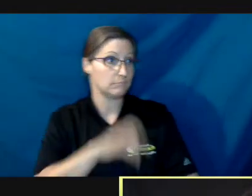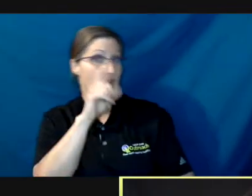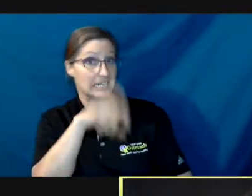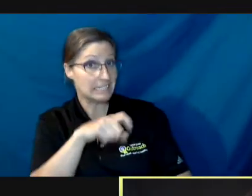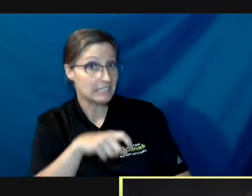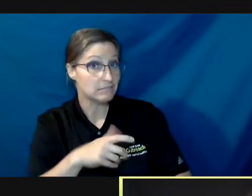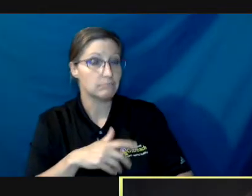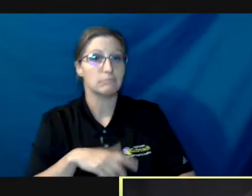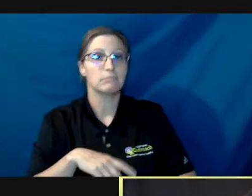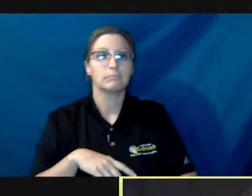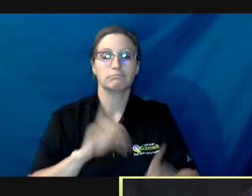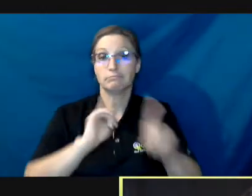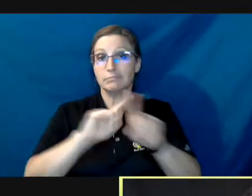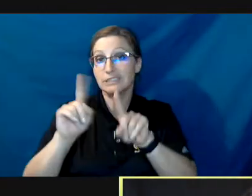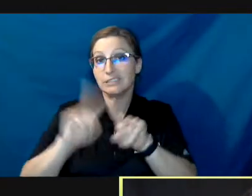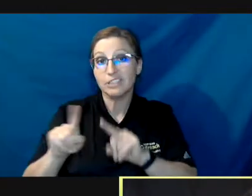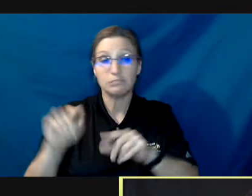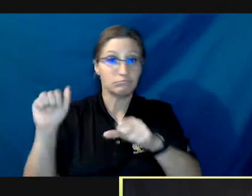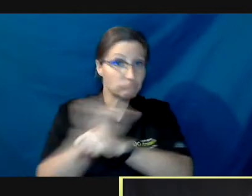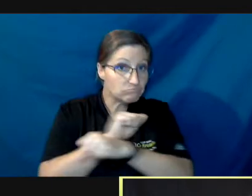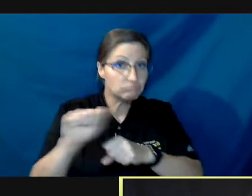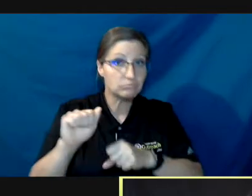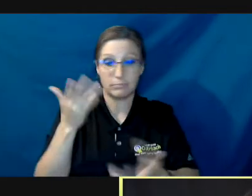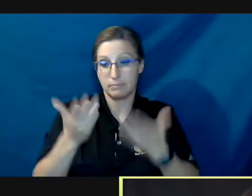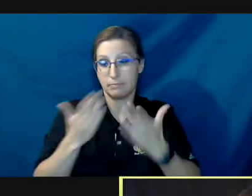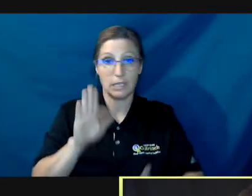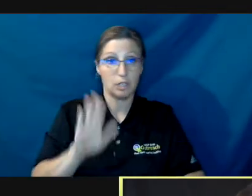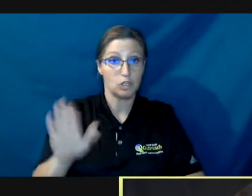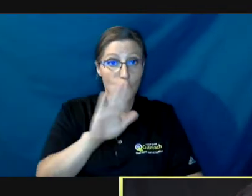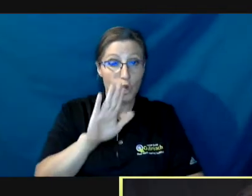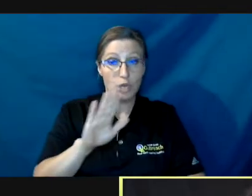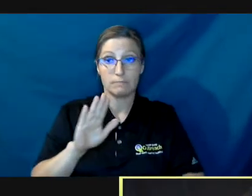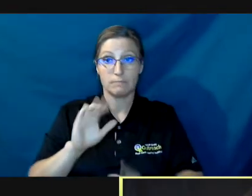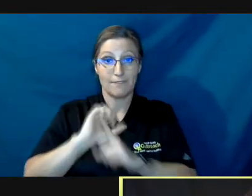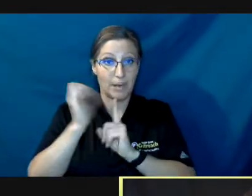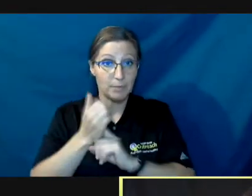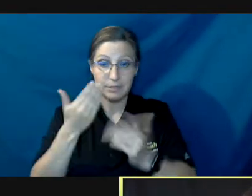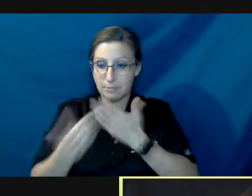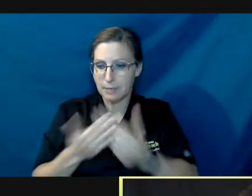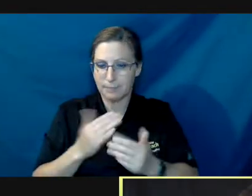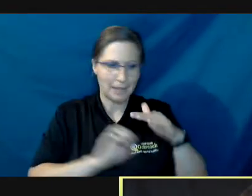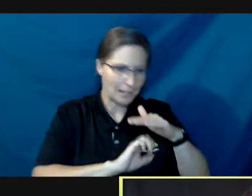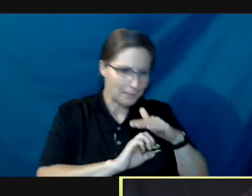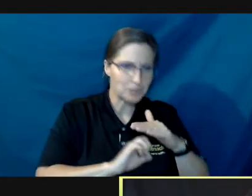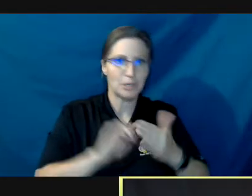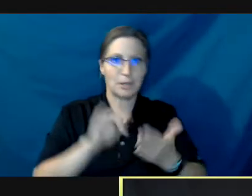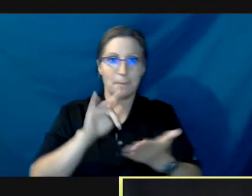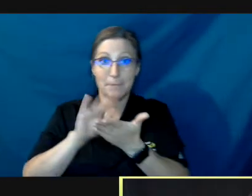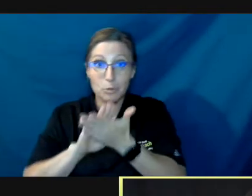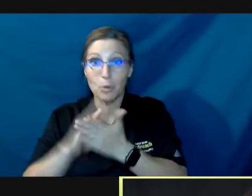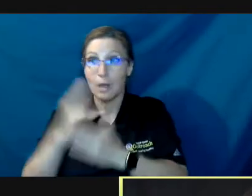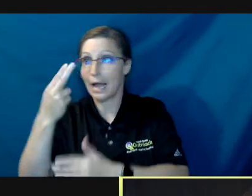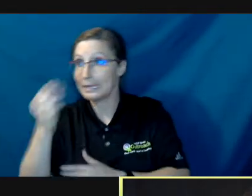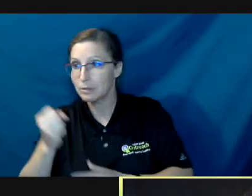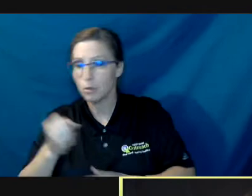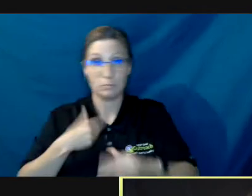Again, those duties may depend on the environment elementary, middle, high school, pre-school those kind of things